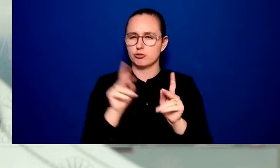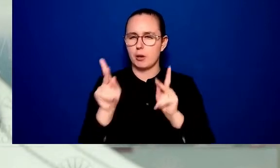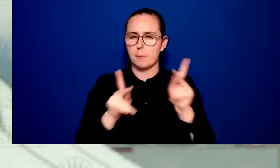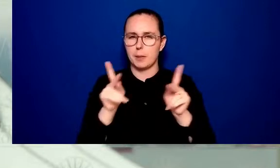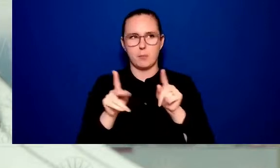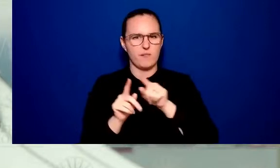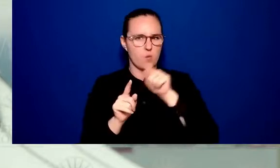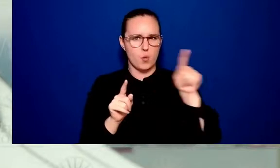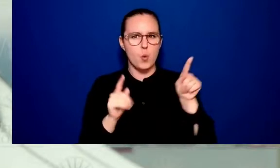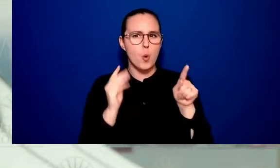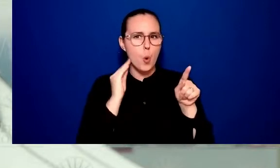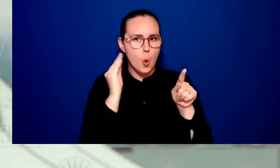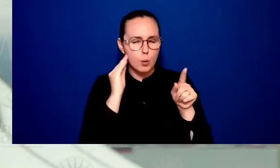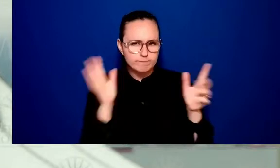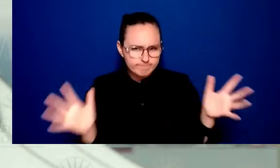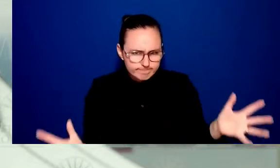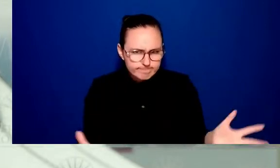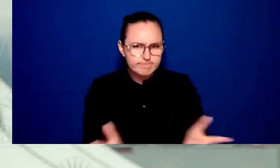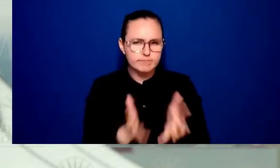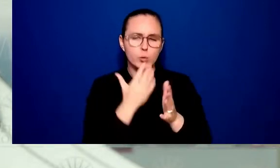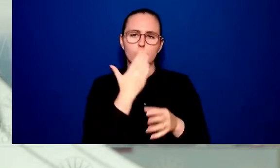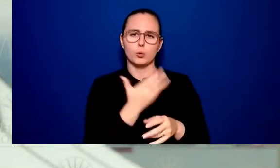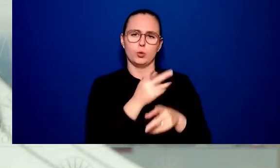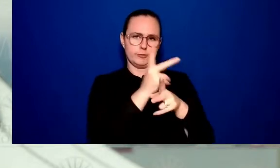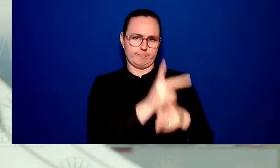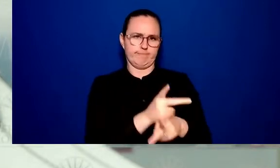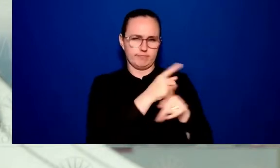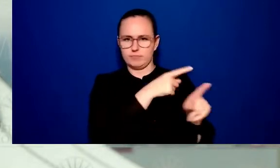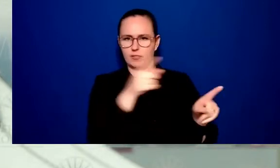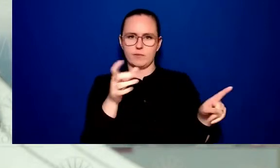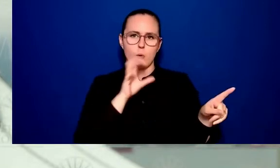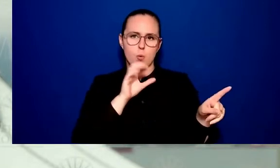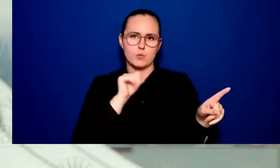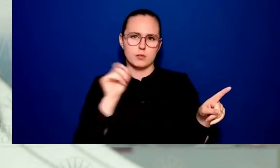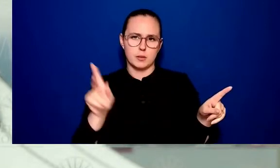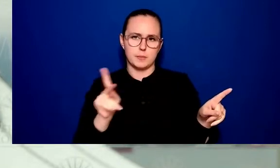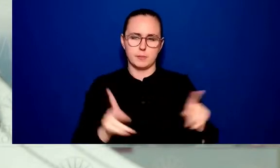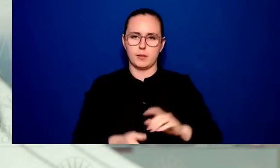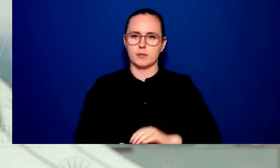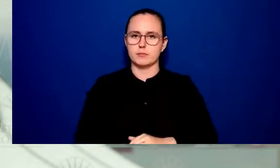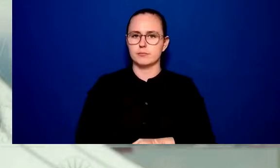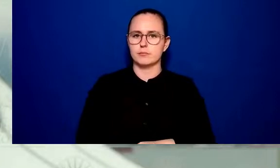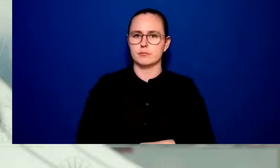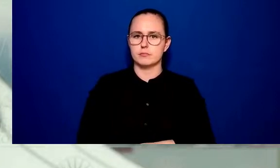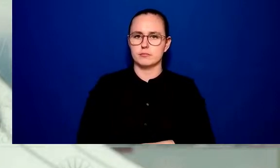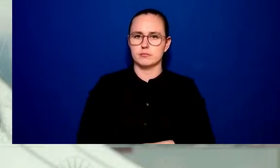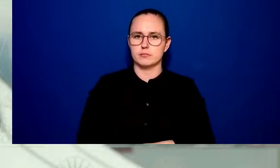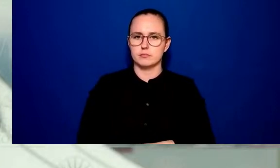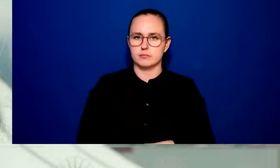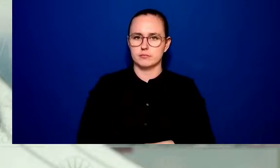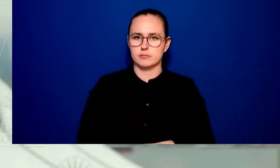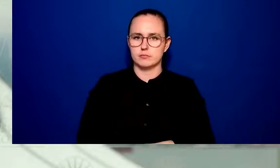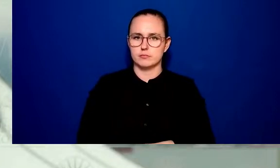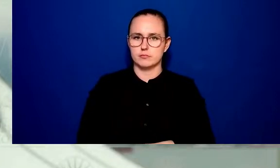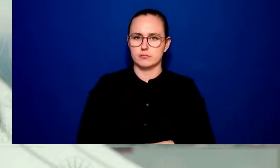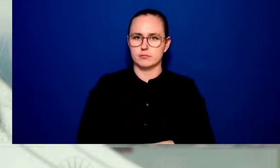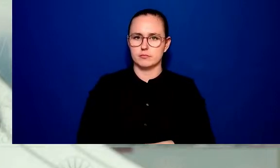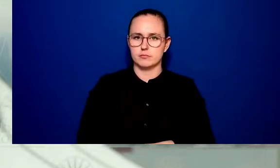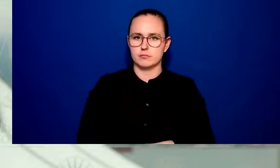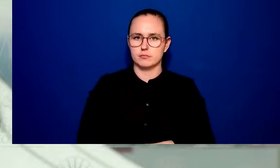the high quality of care. You'd expect. Might add that we've added thousands of care workers in the last, uh in the last